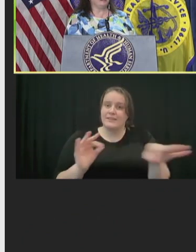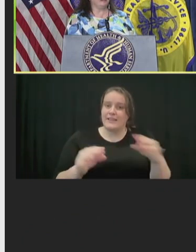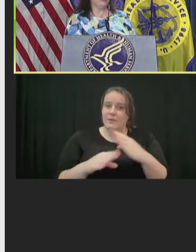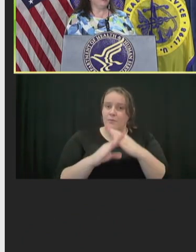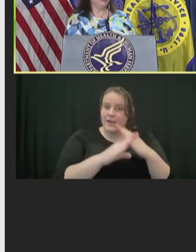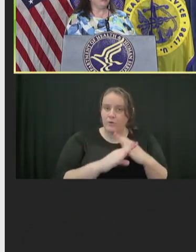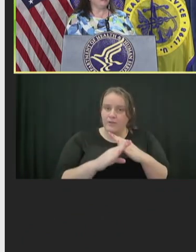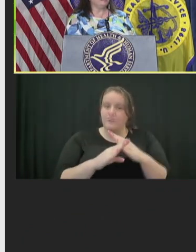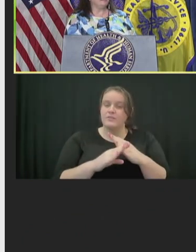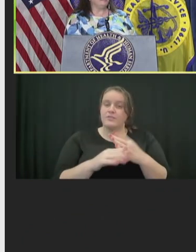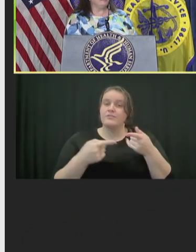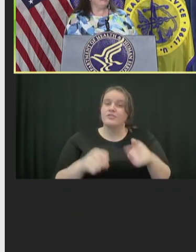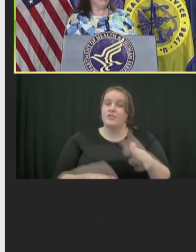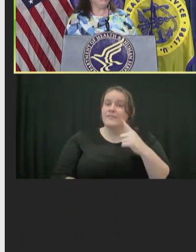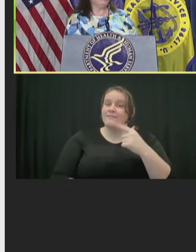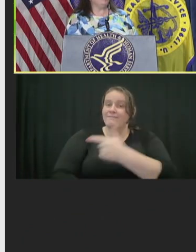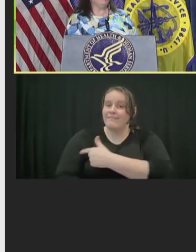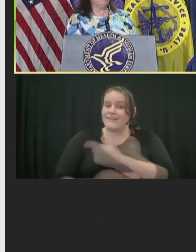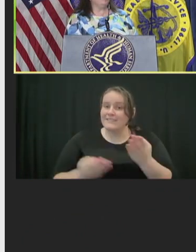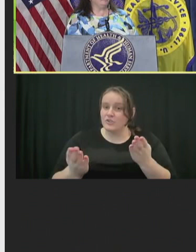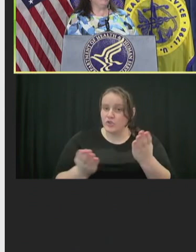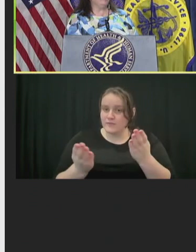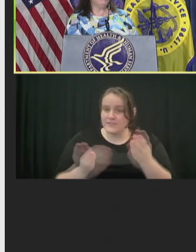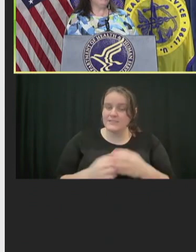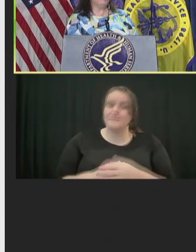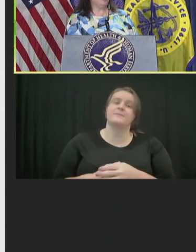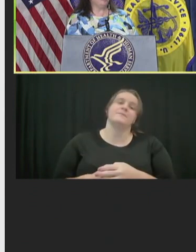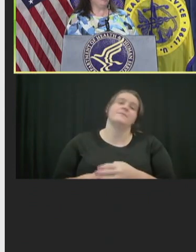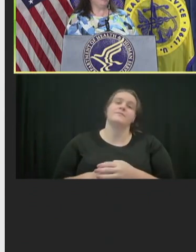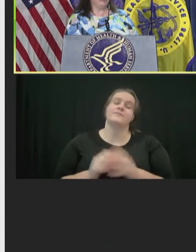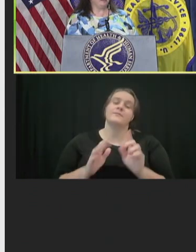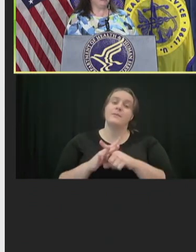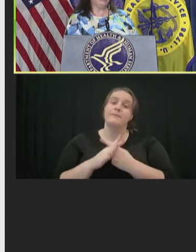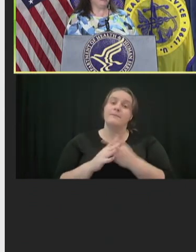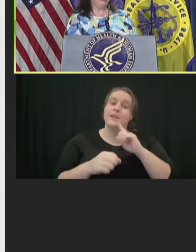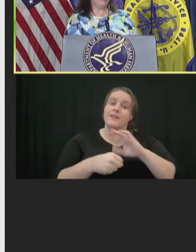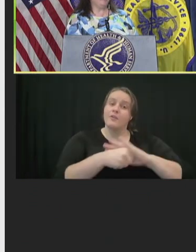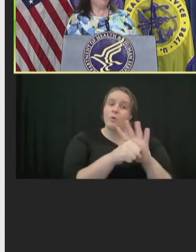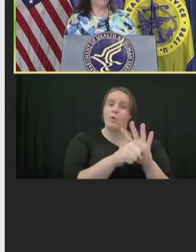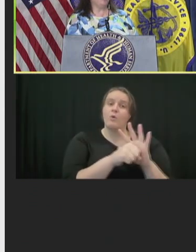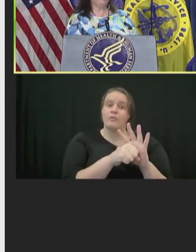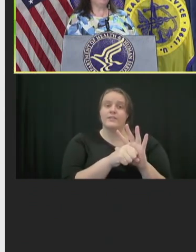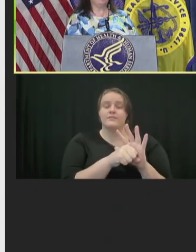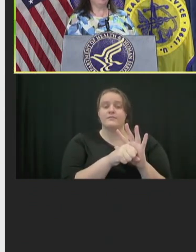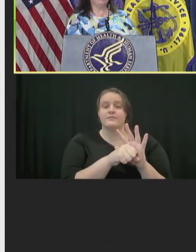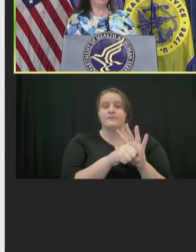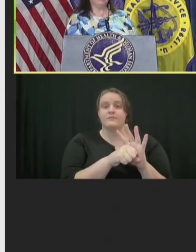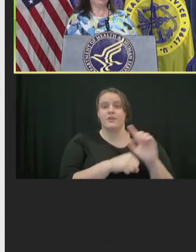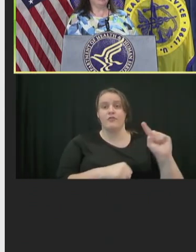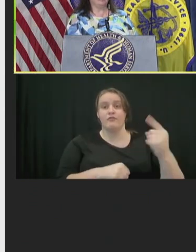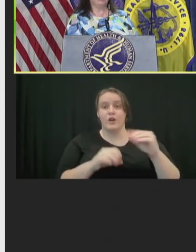services. And at the beginning of COVID, we had our first outbreaks in actually,